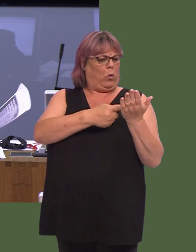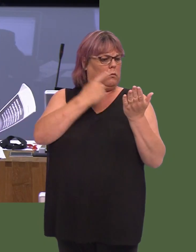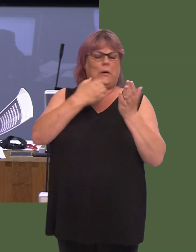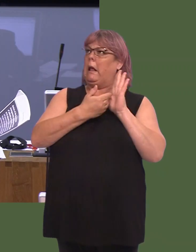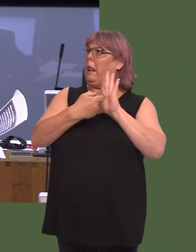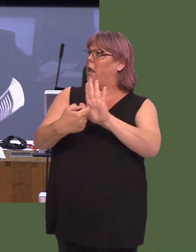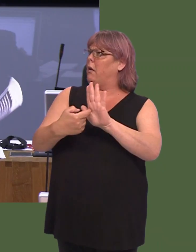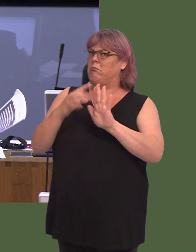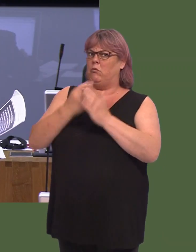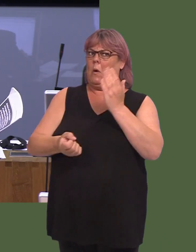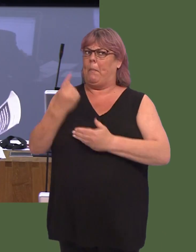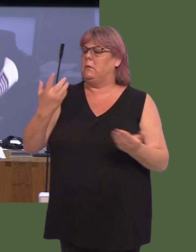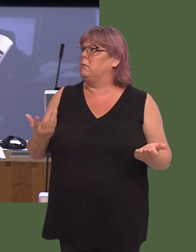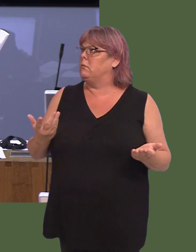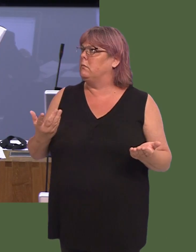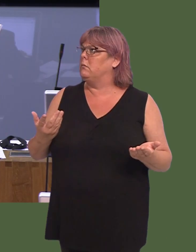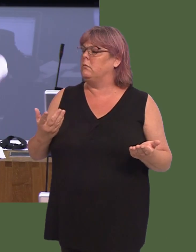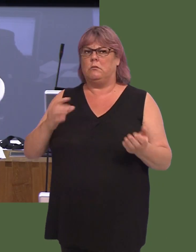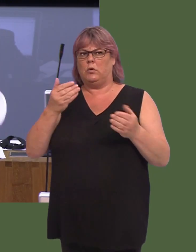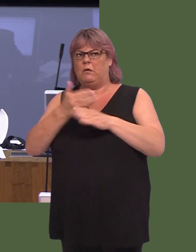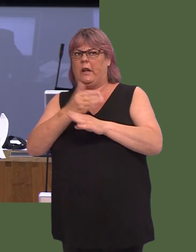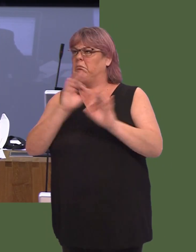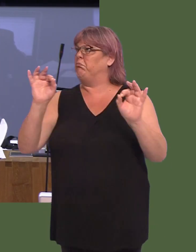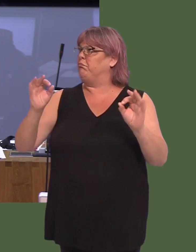The Donna Ockenden report makes it absolutely clear that those things have not been fully